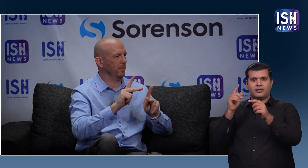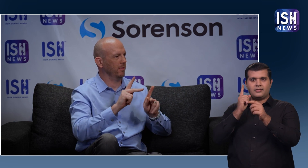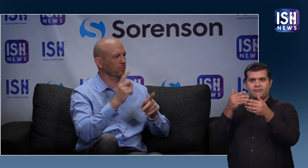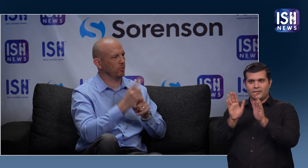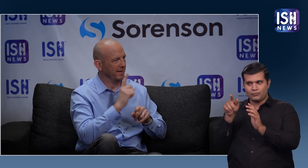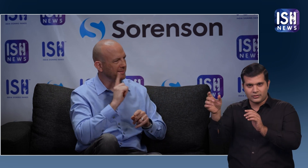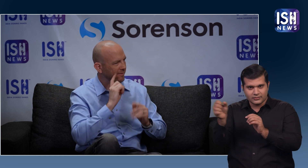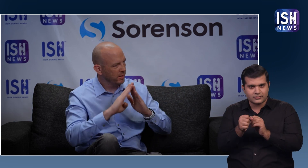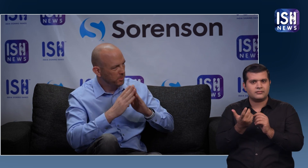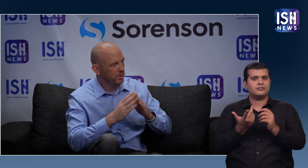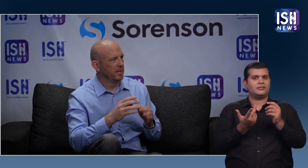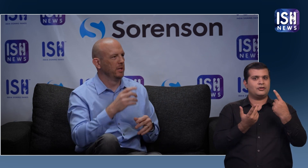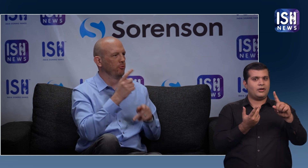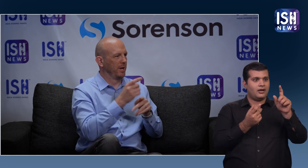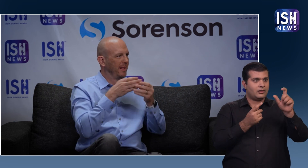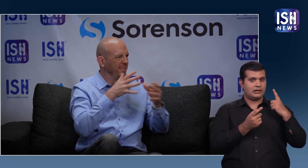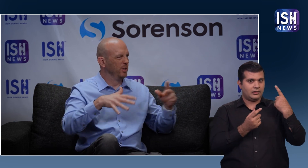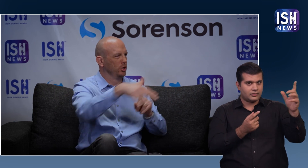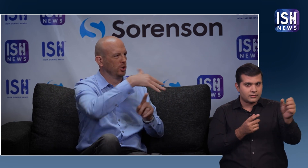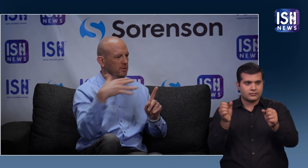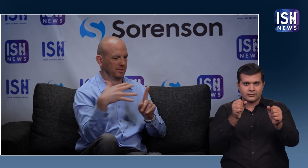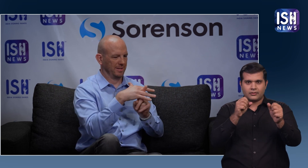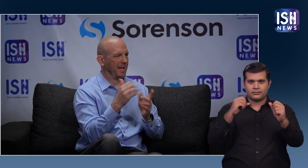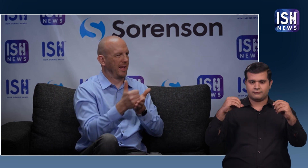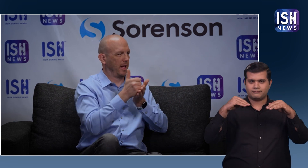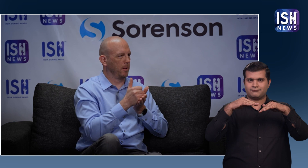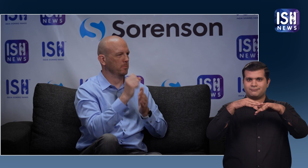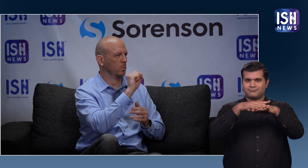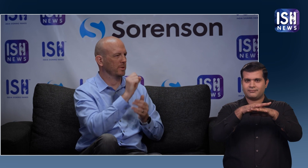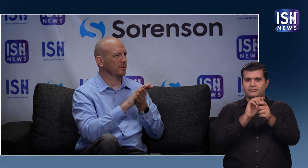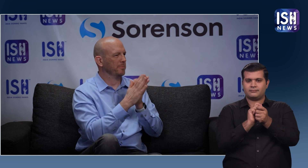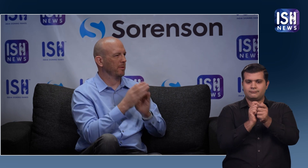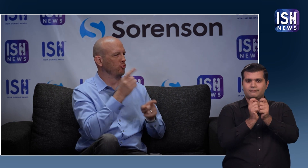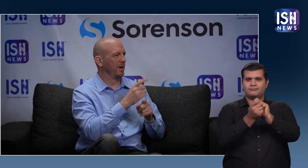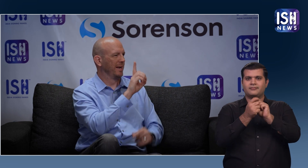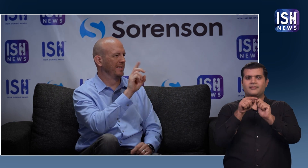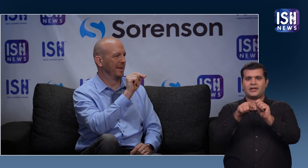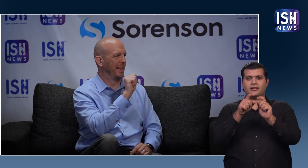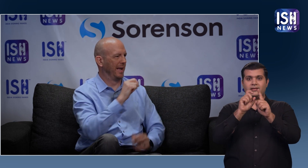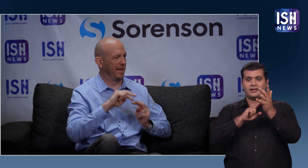The right Deaf Community, the right leaders will help Sorenson become the right DNA